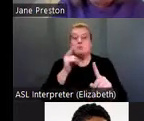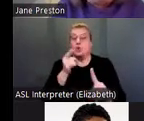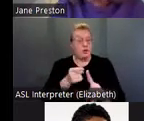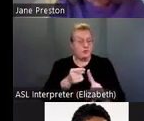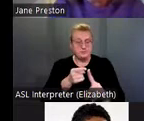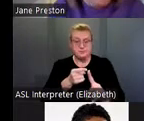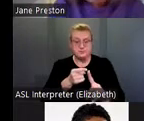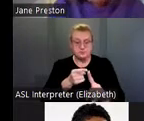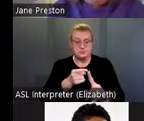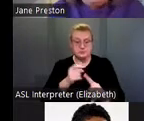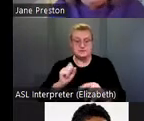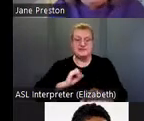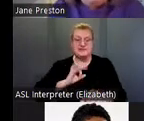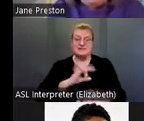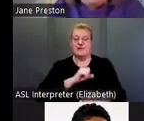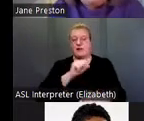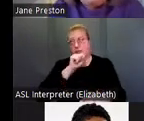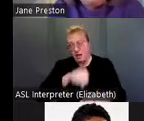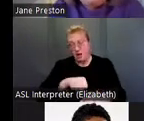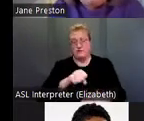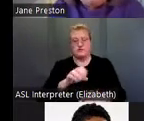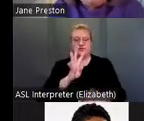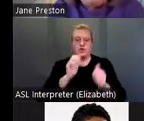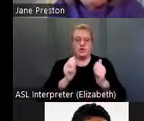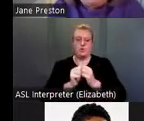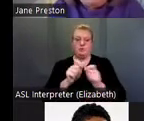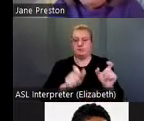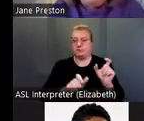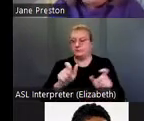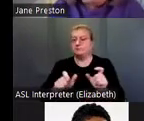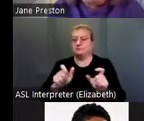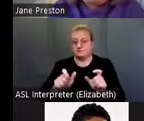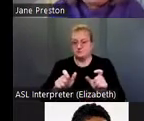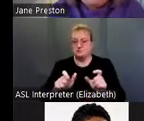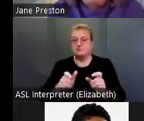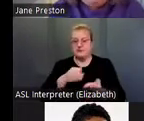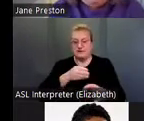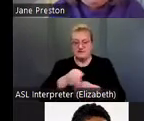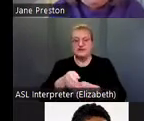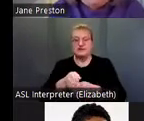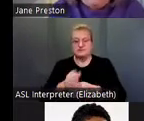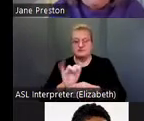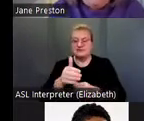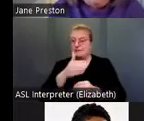the staff love to talk with folks in the field. That's the best part of our job.